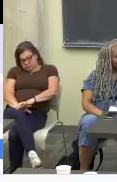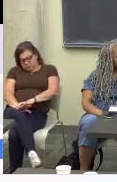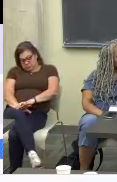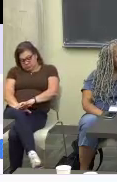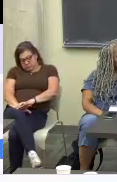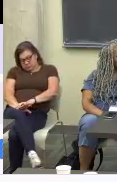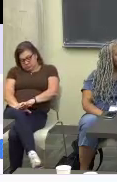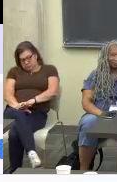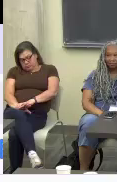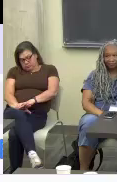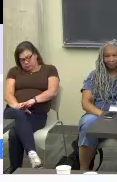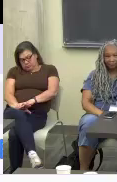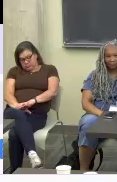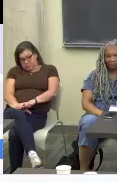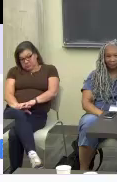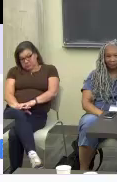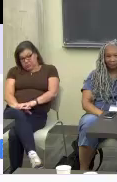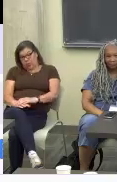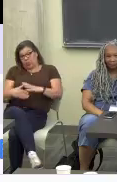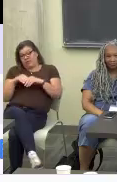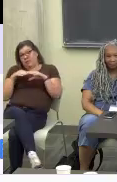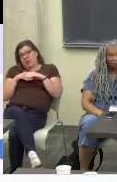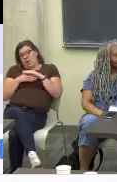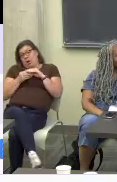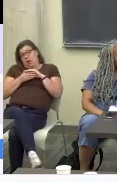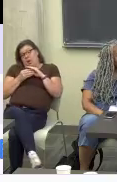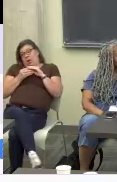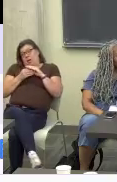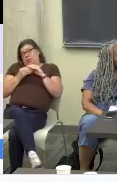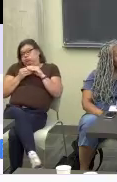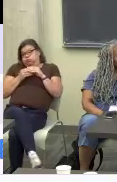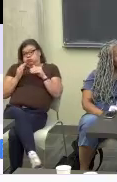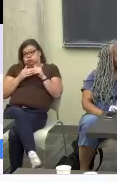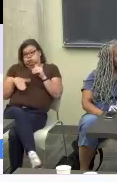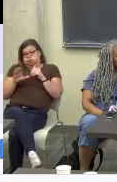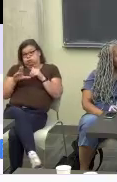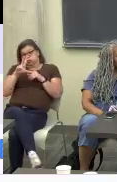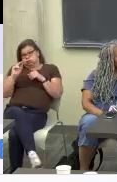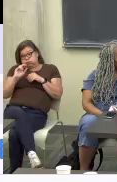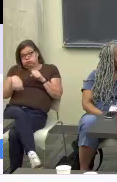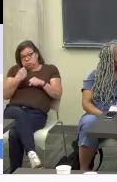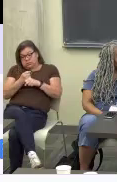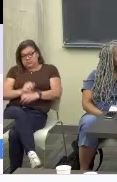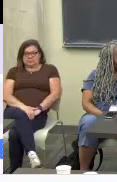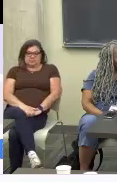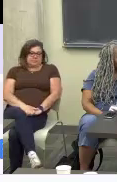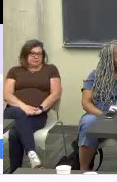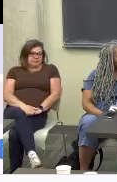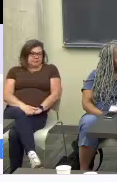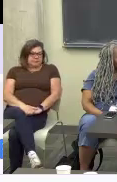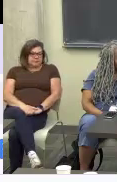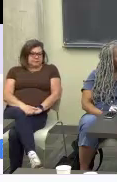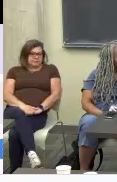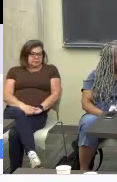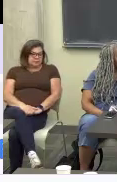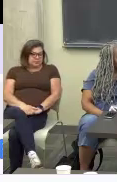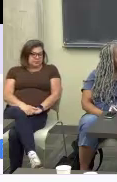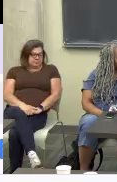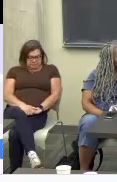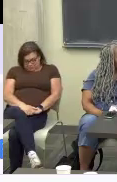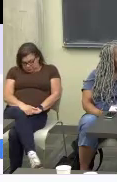We've been talking about it for 30 some years. And… I am at the point where I